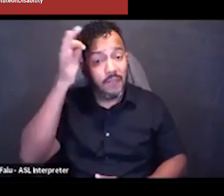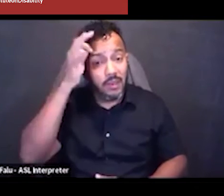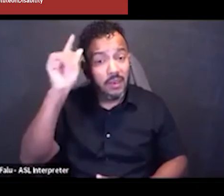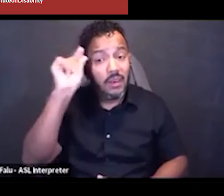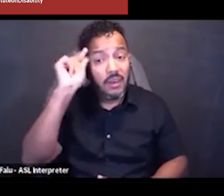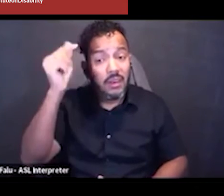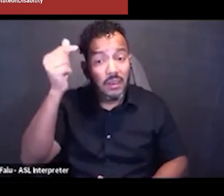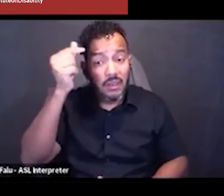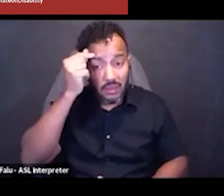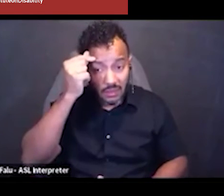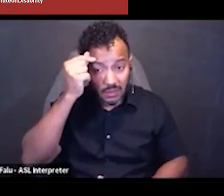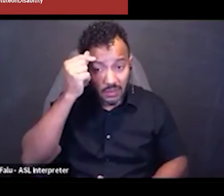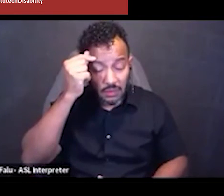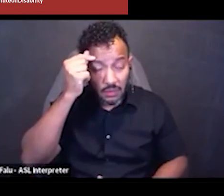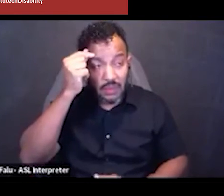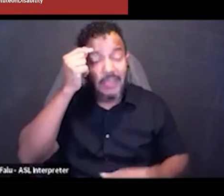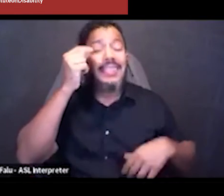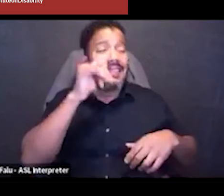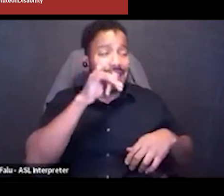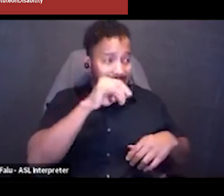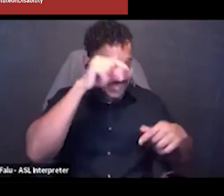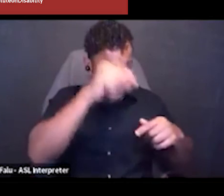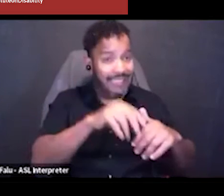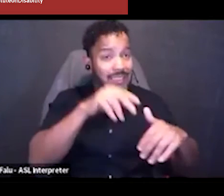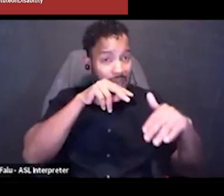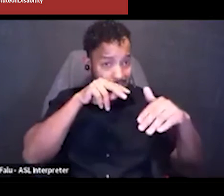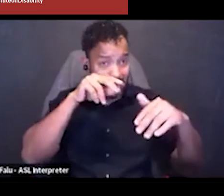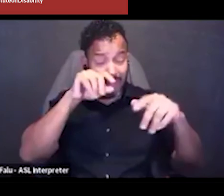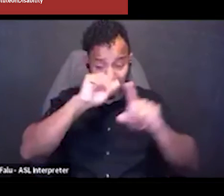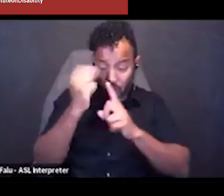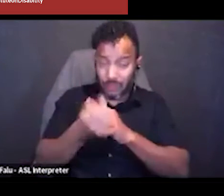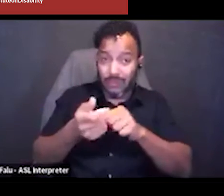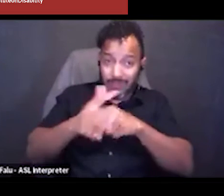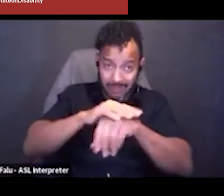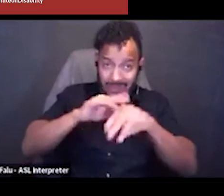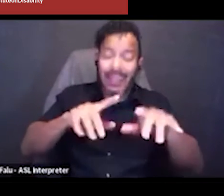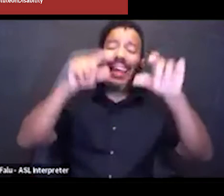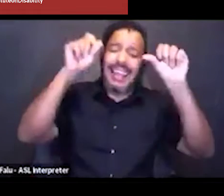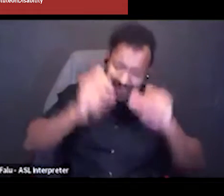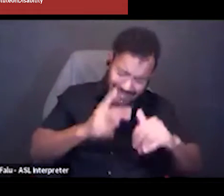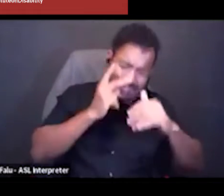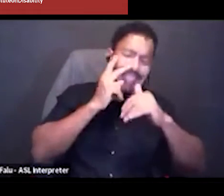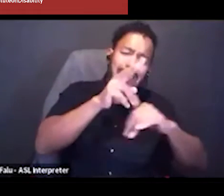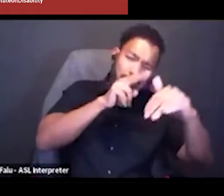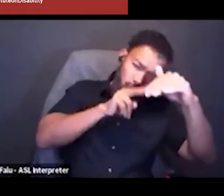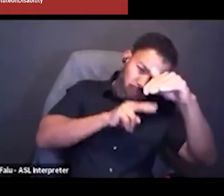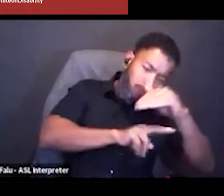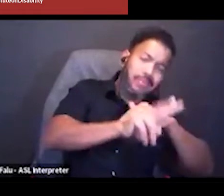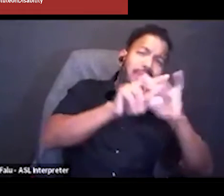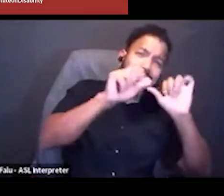could see it coming, should have seen it coming and we have got to do better.